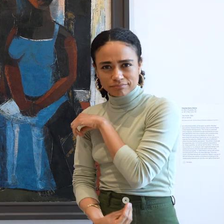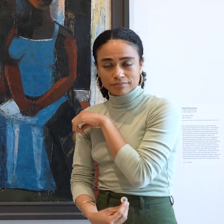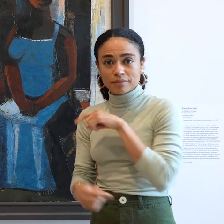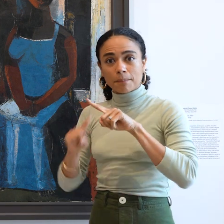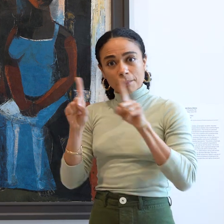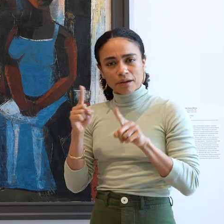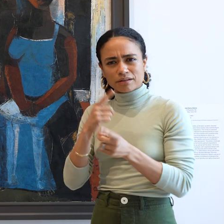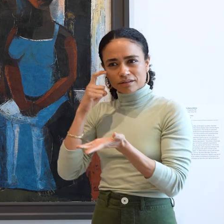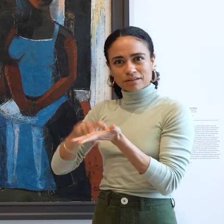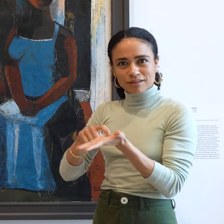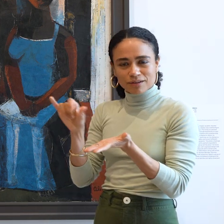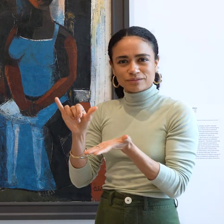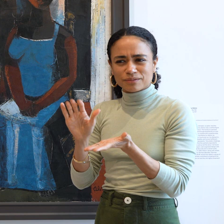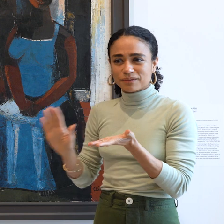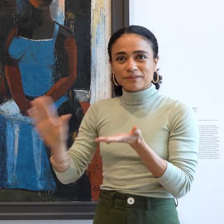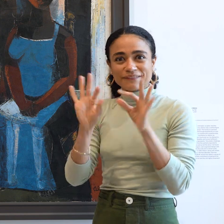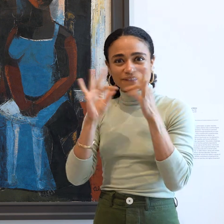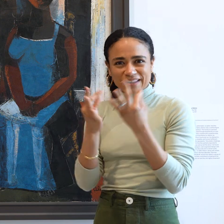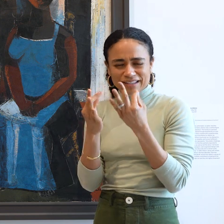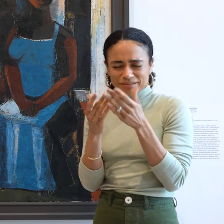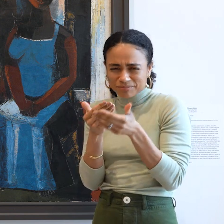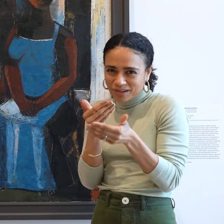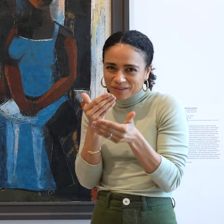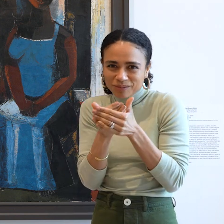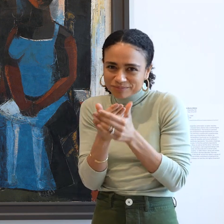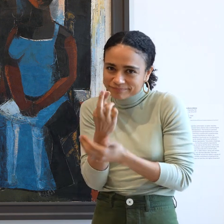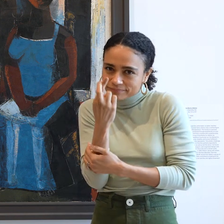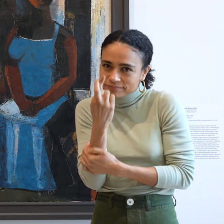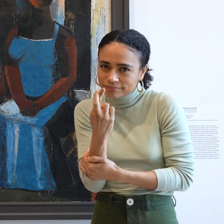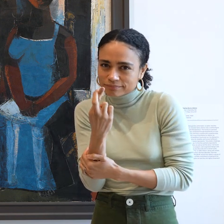He also noticed that these same families were incredibly tight-knit, close and protective of each other.